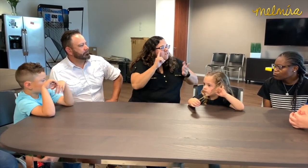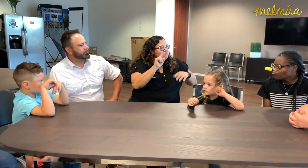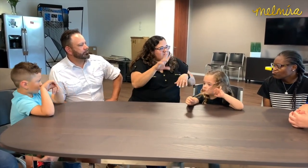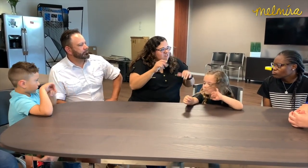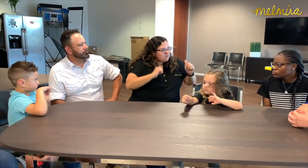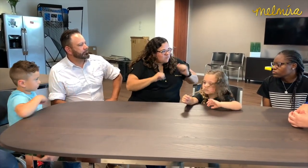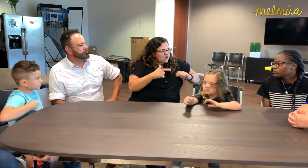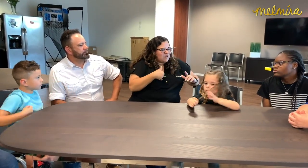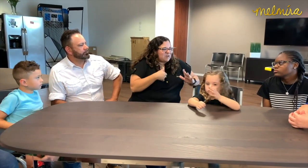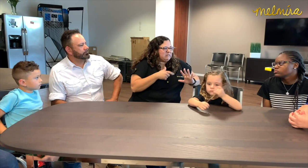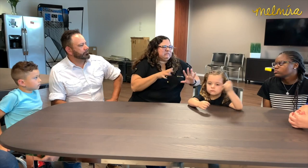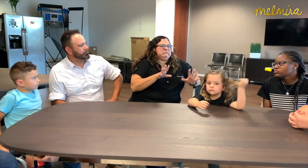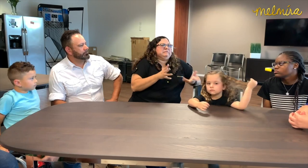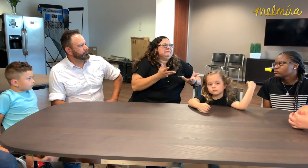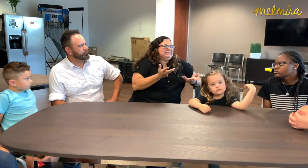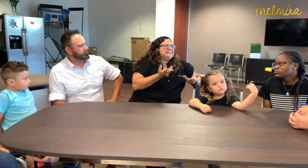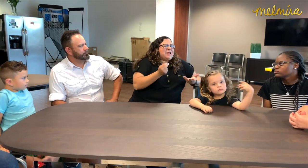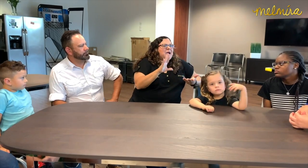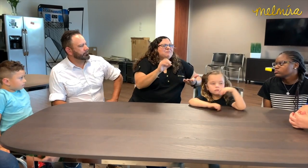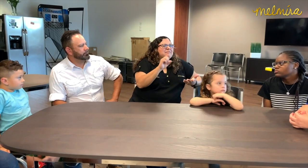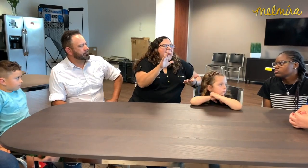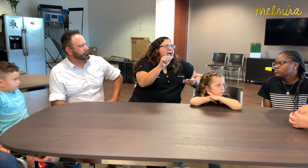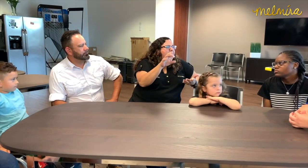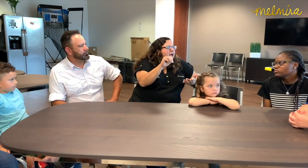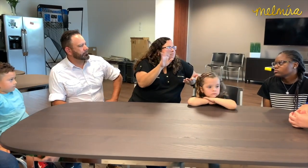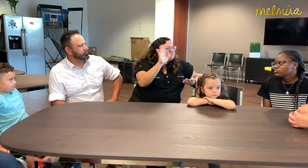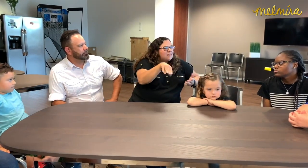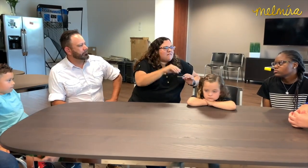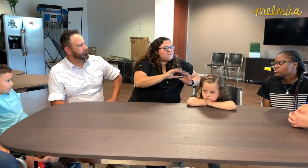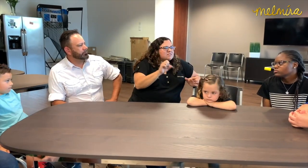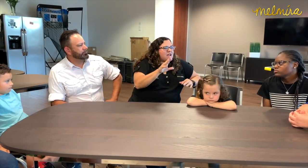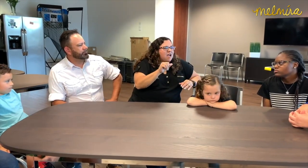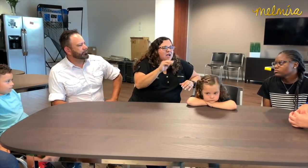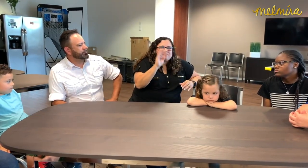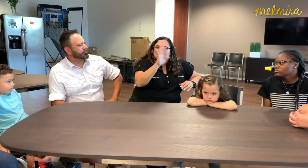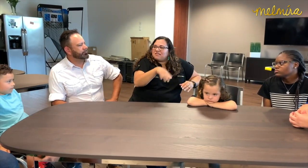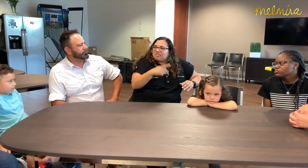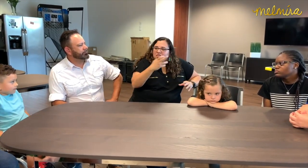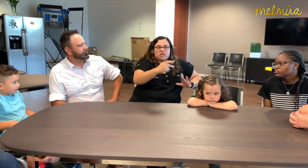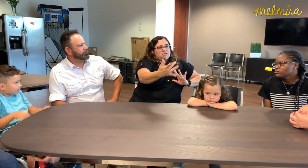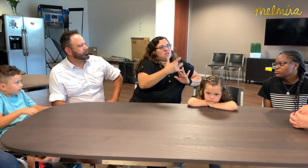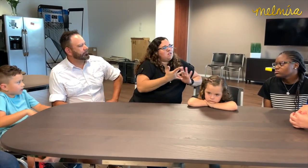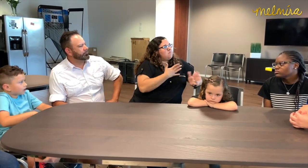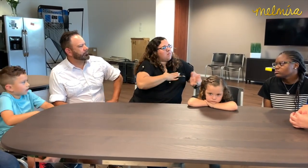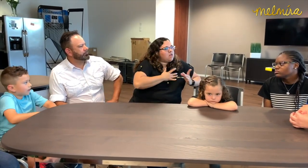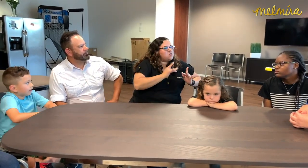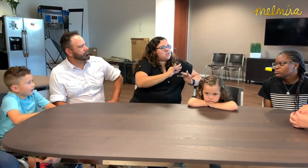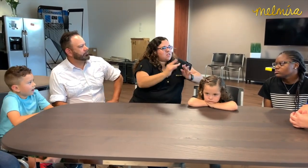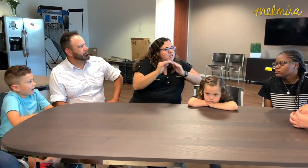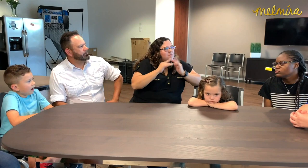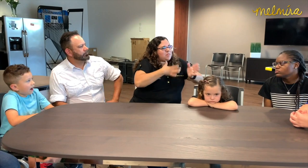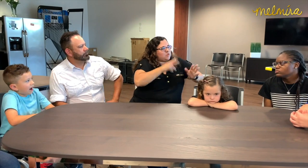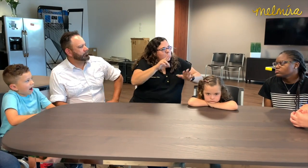for a TV show. At first, we thought it was a scam. Then they kept on contacting us. They told us to check